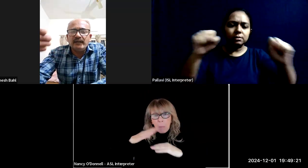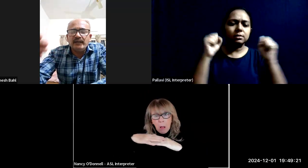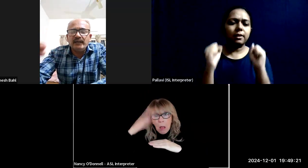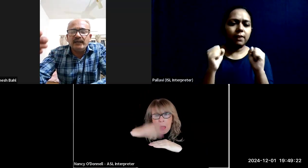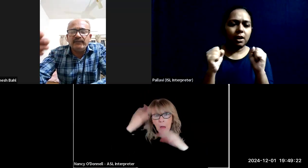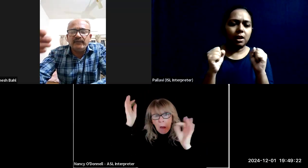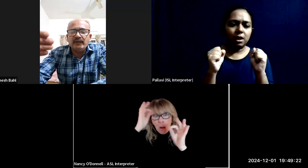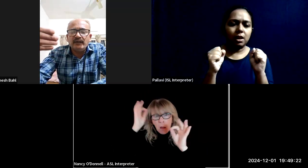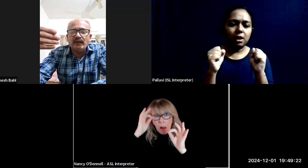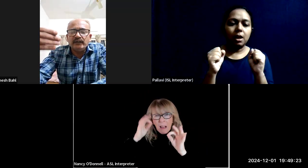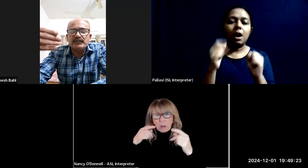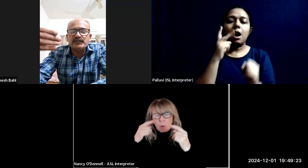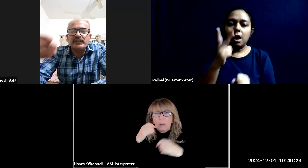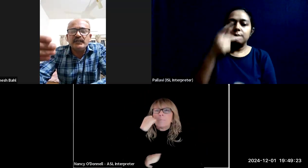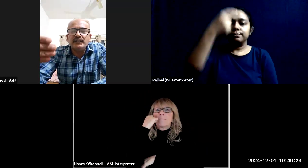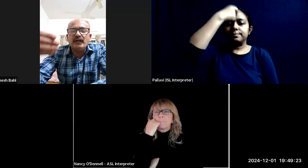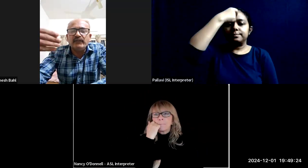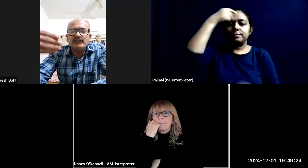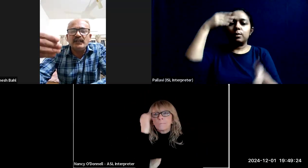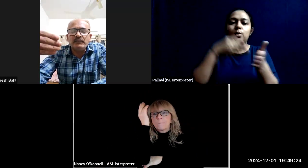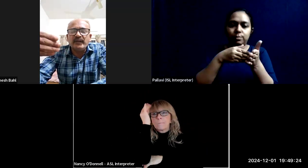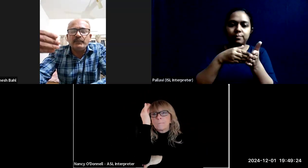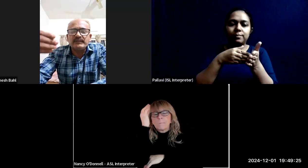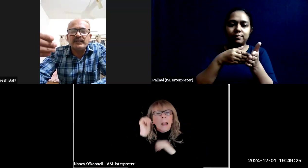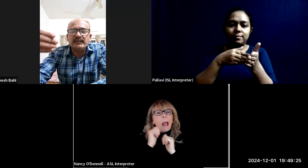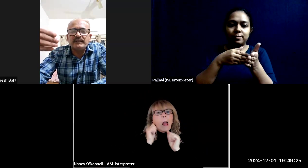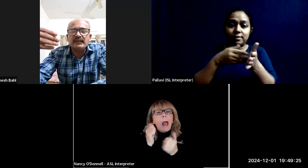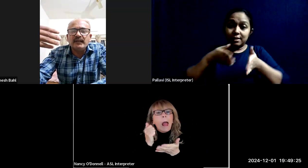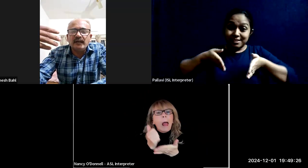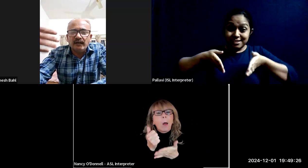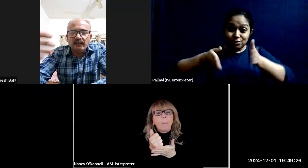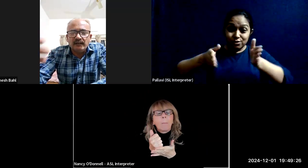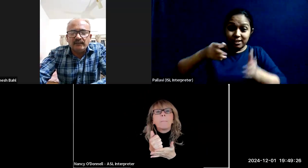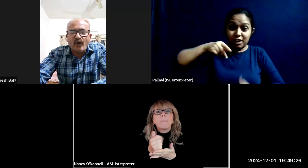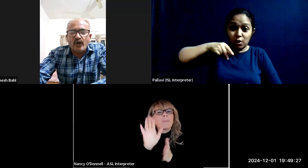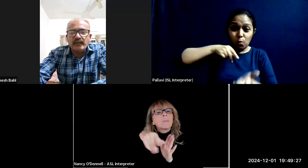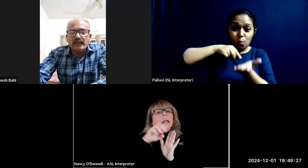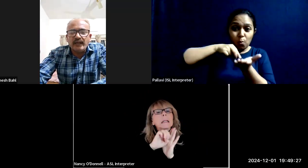If on the street a visually impaired person is